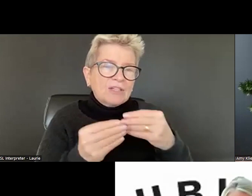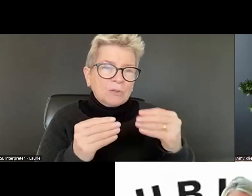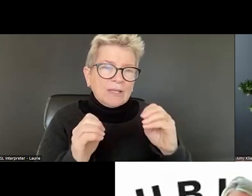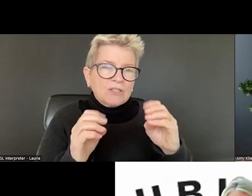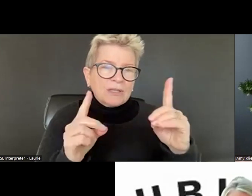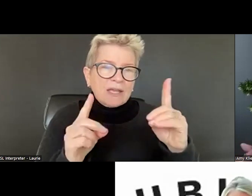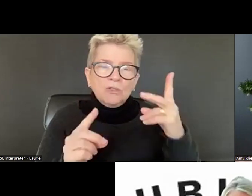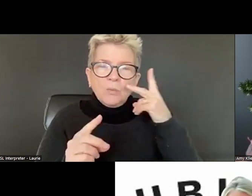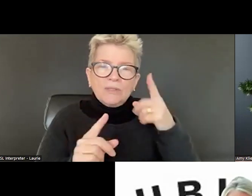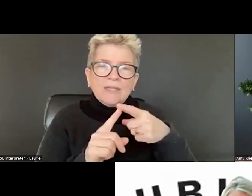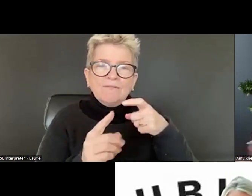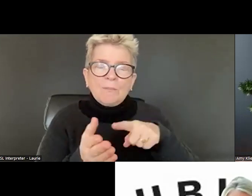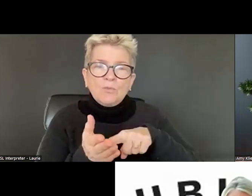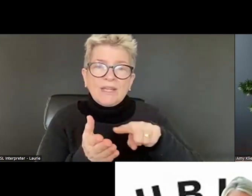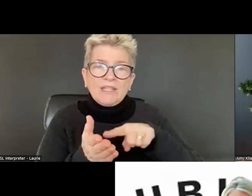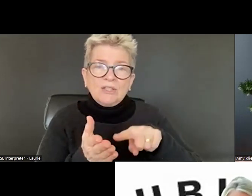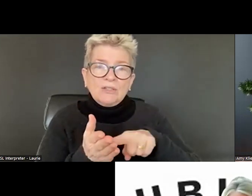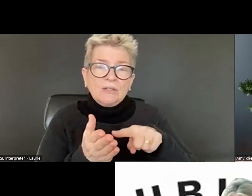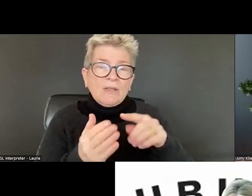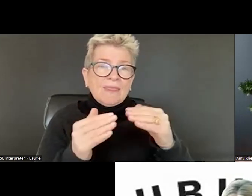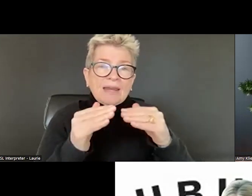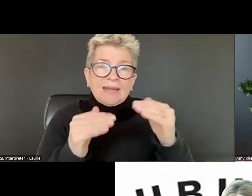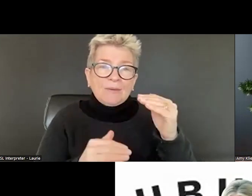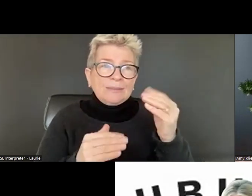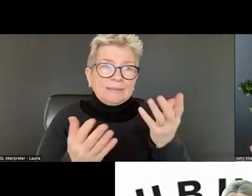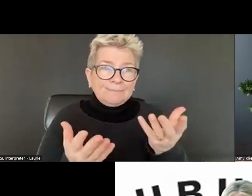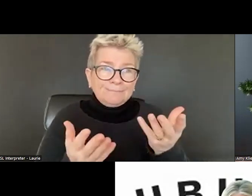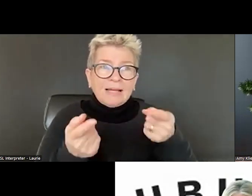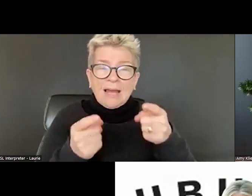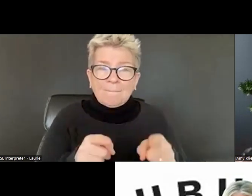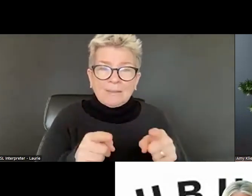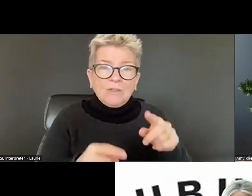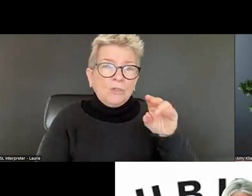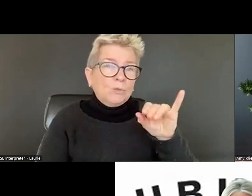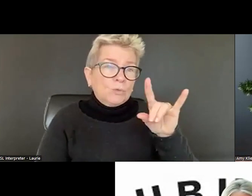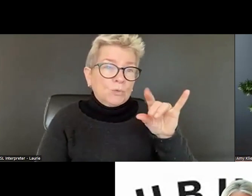side right that inequities exist Julie just mentioned some of them so like minda when I